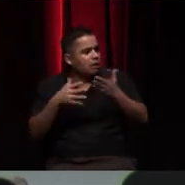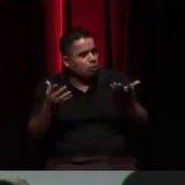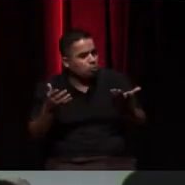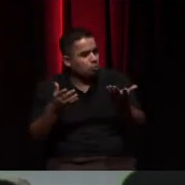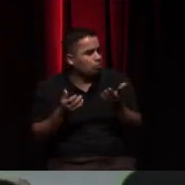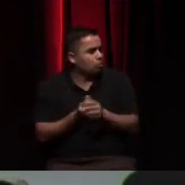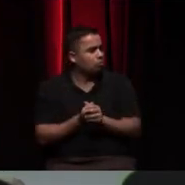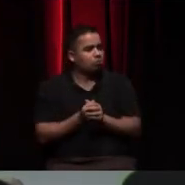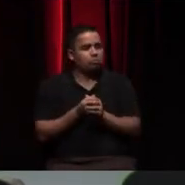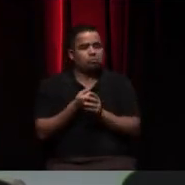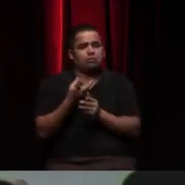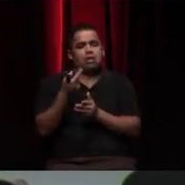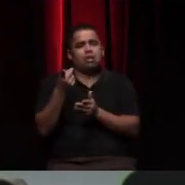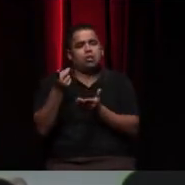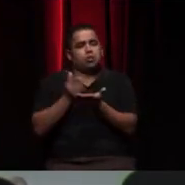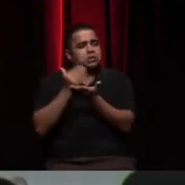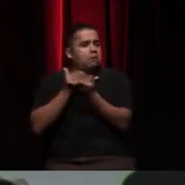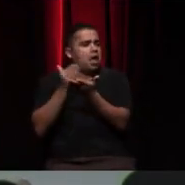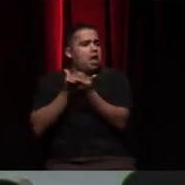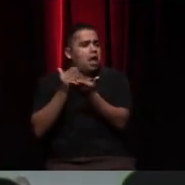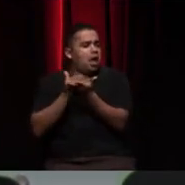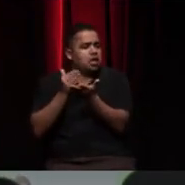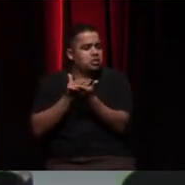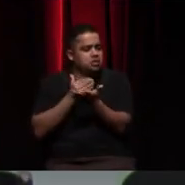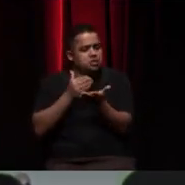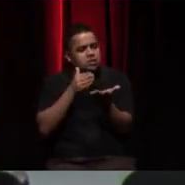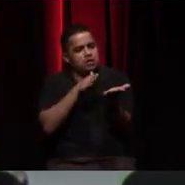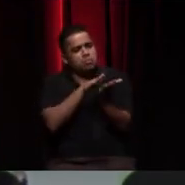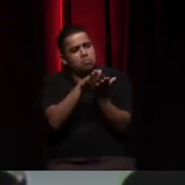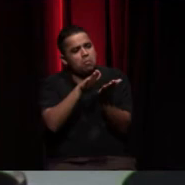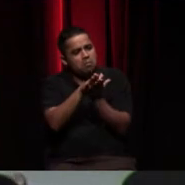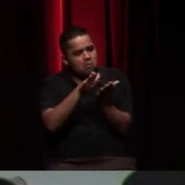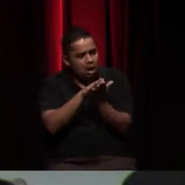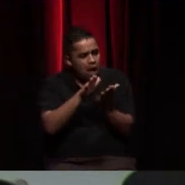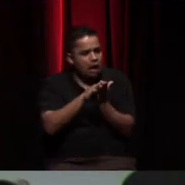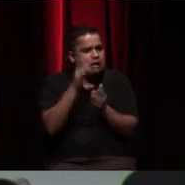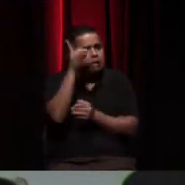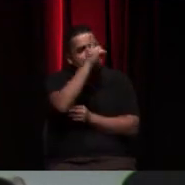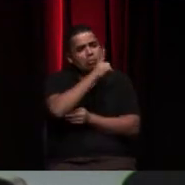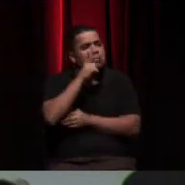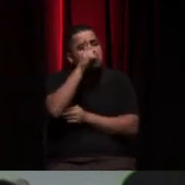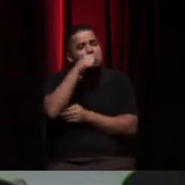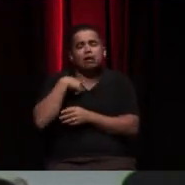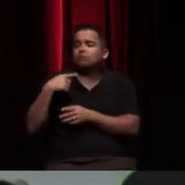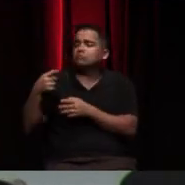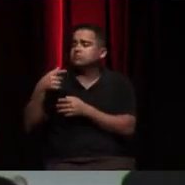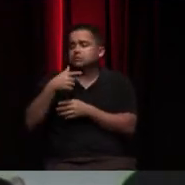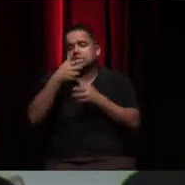12 pages of real-estate propaganda on Sunday, and you are also publishing a good number of things